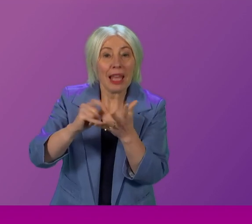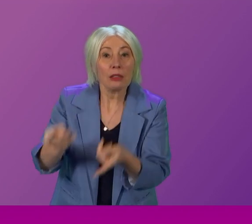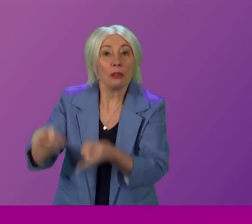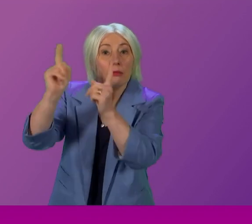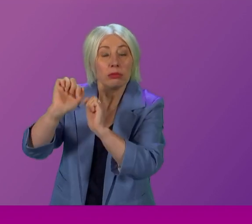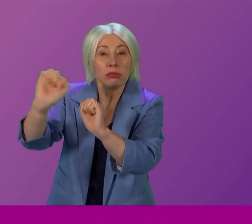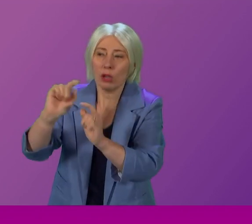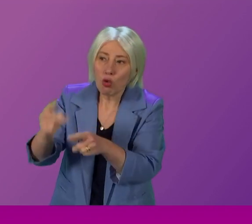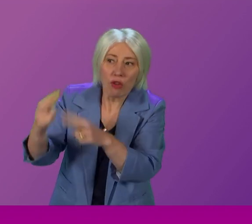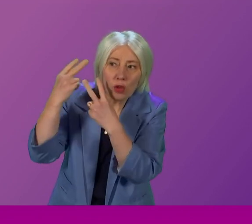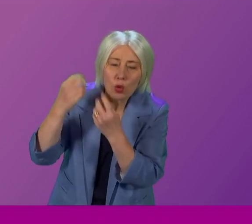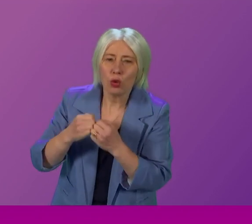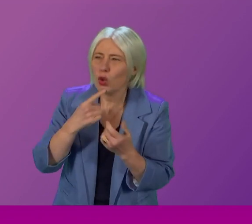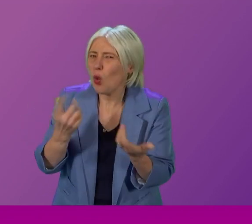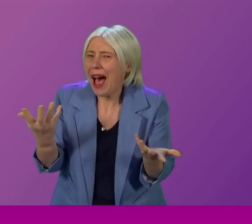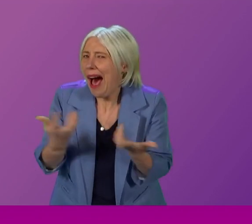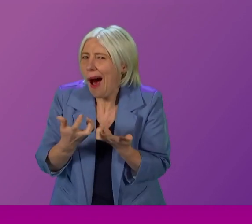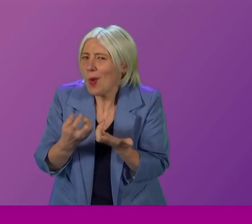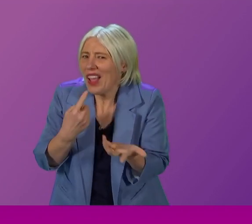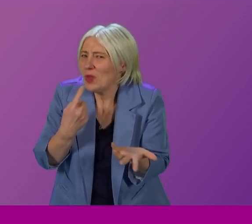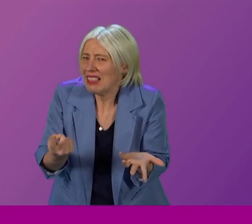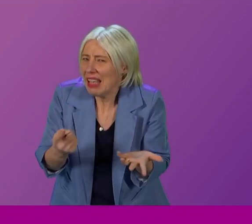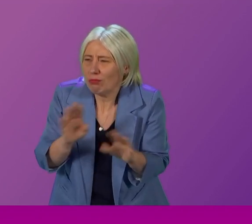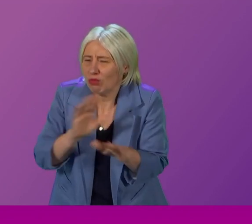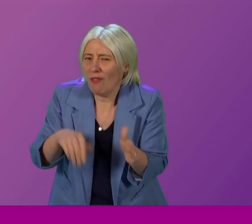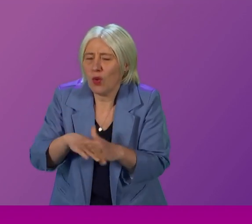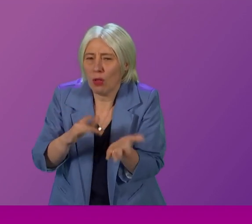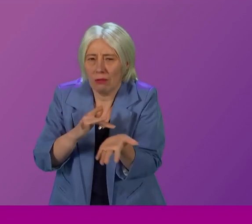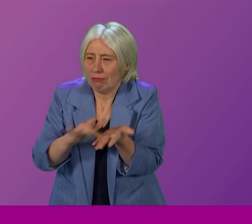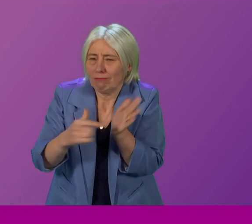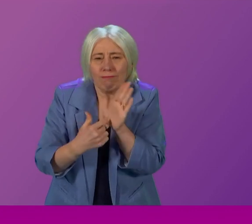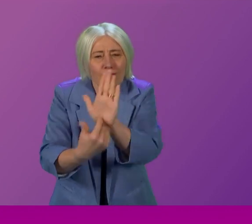sure how anybody can suggest that there will not be full transparency around the review,